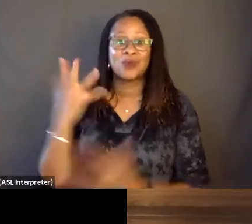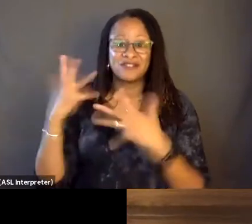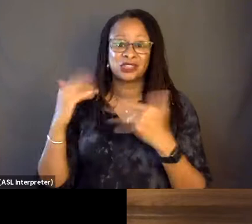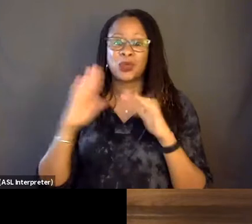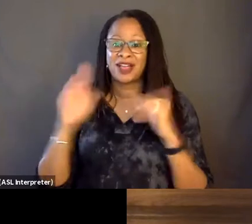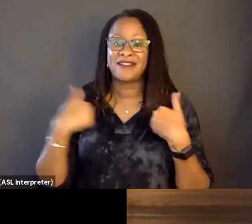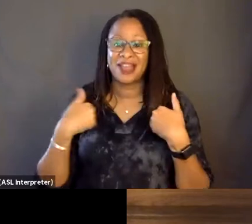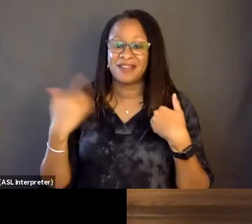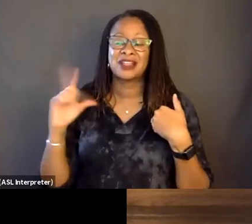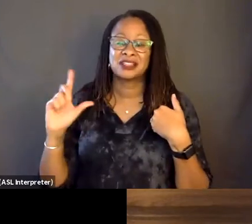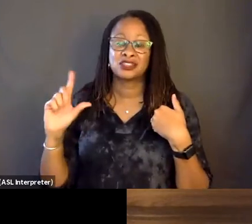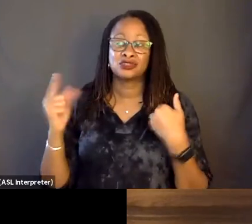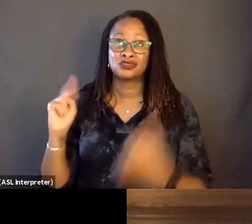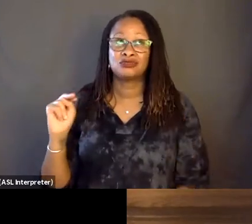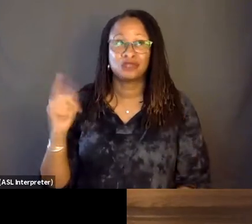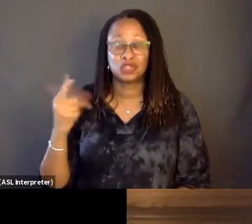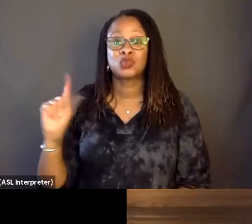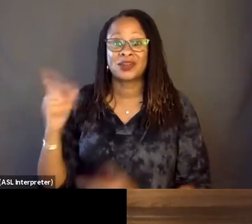So they also put some people in jail, right?